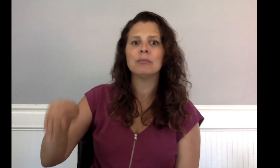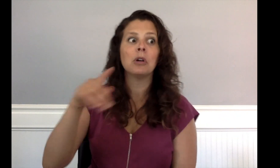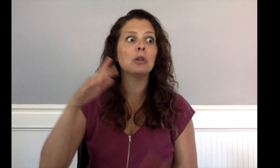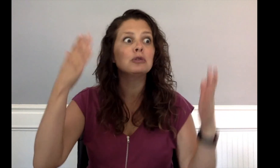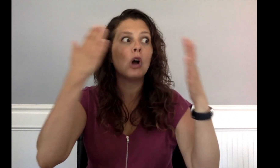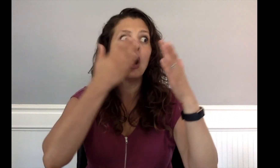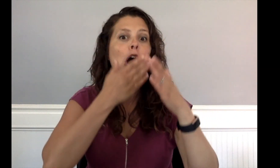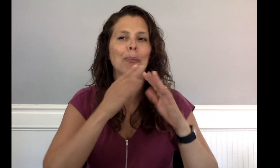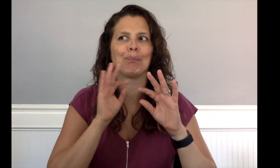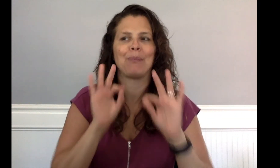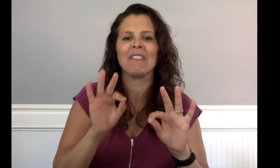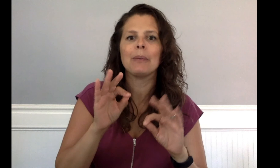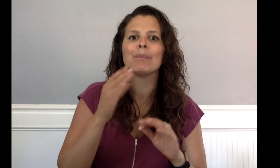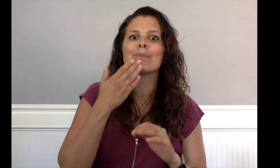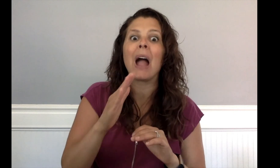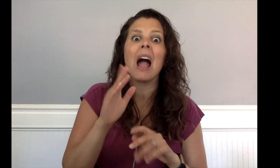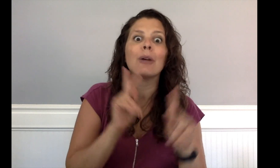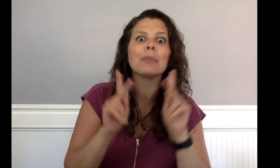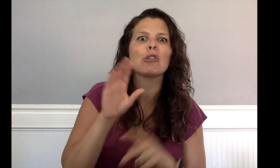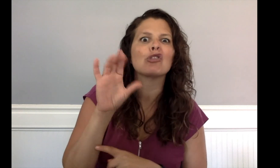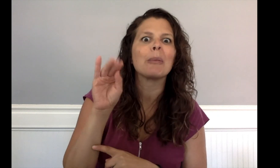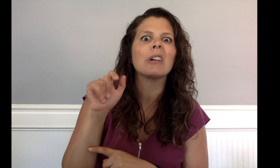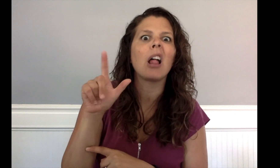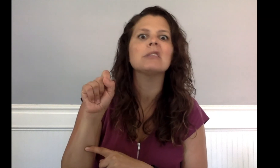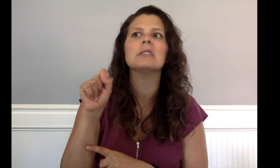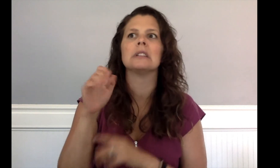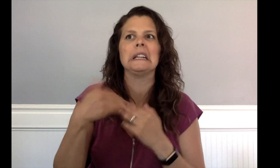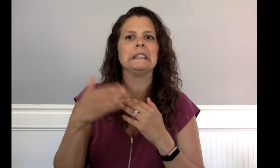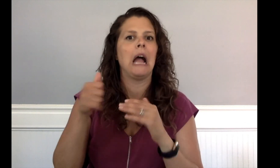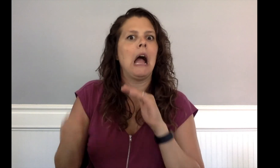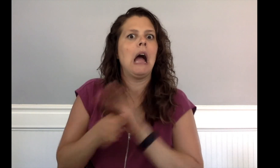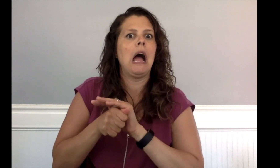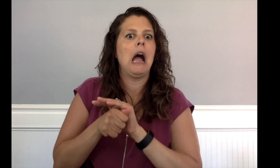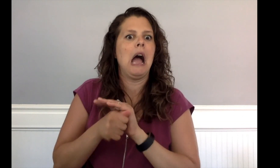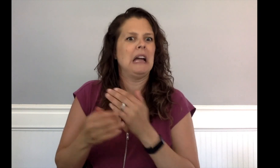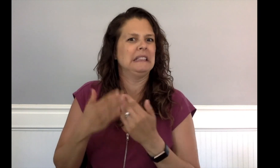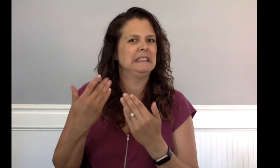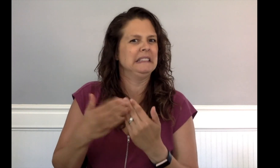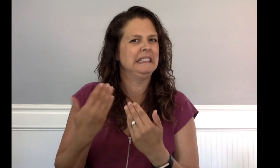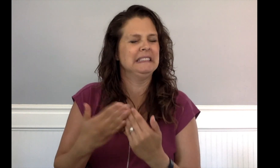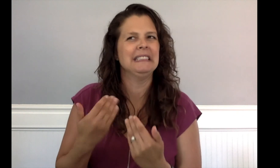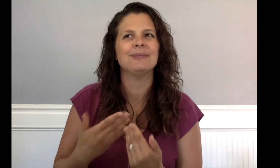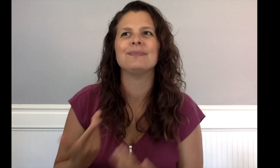a perfect place for criminals.